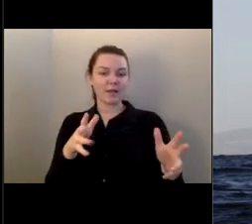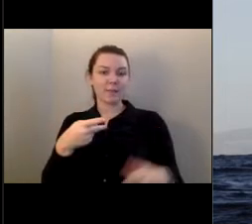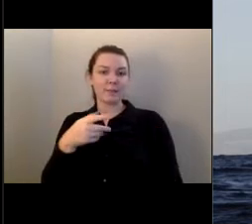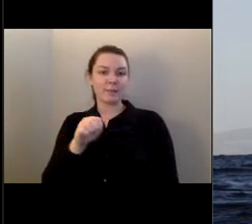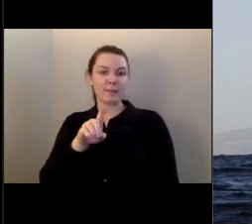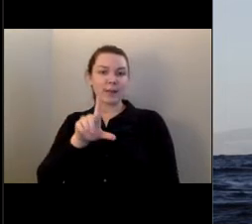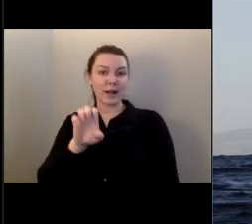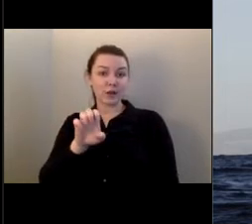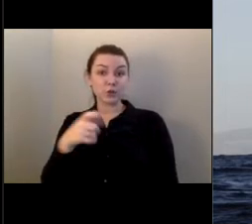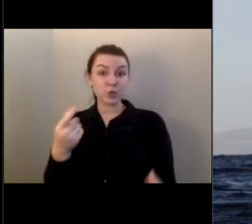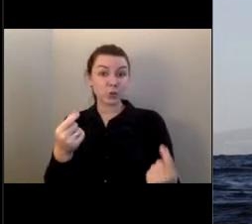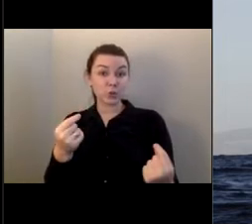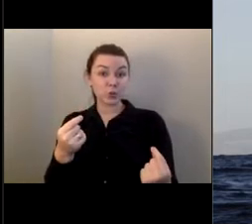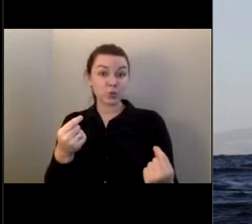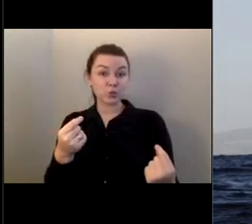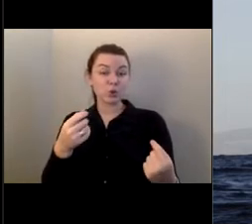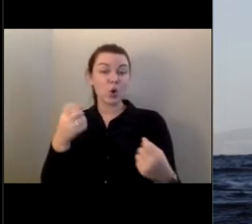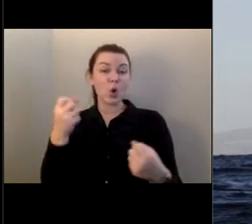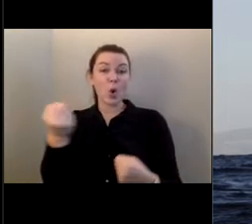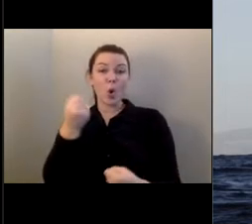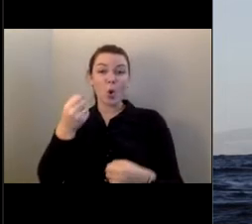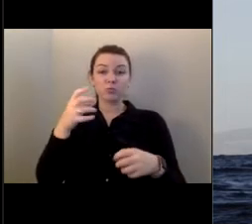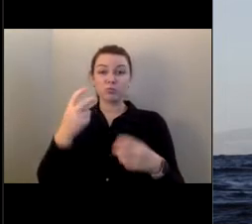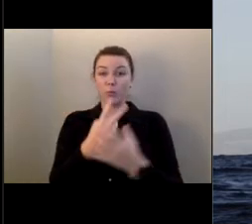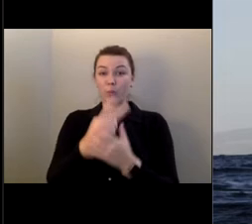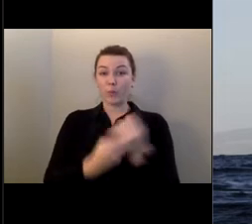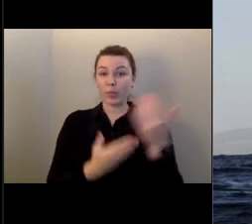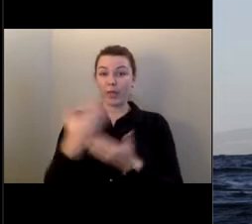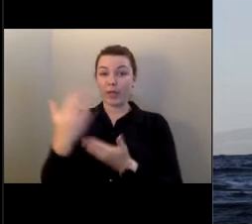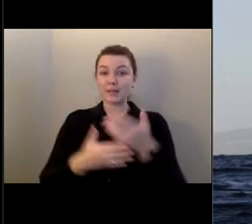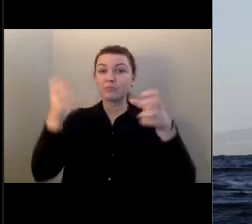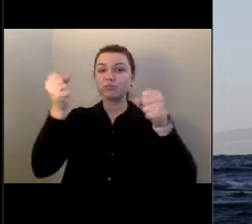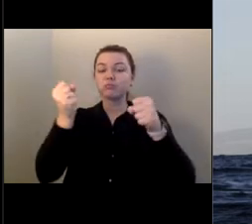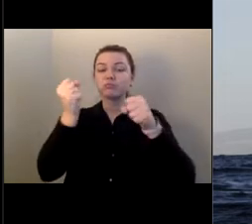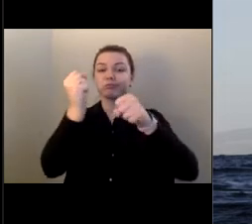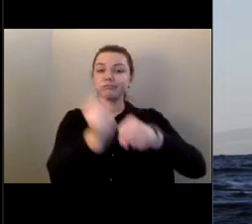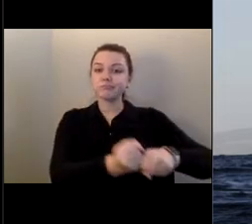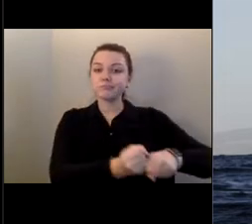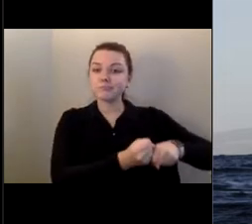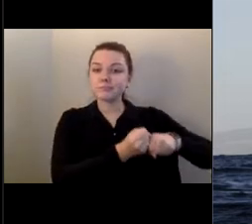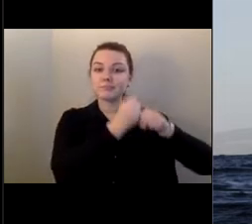We're going to hold our paddle in our two hands, and we're going to stroke from top to bottom,